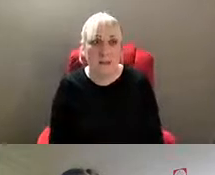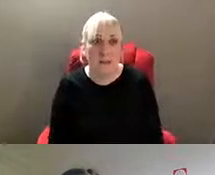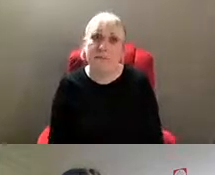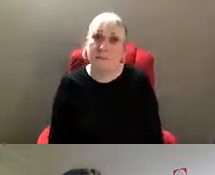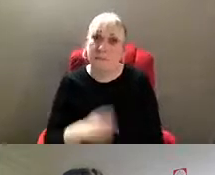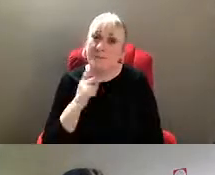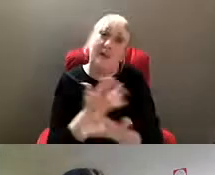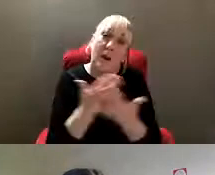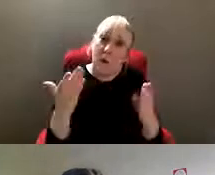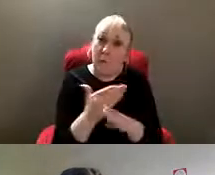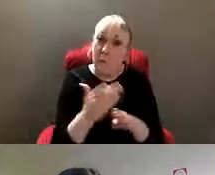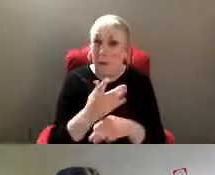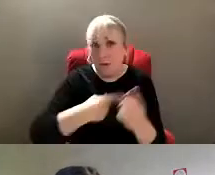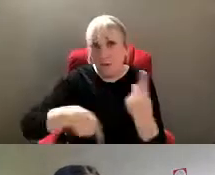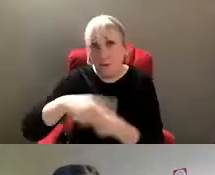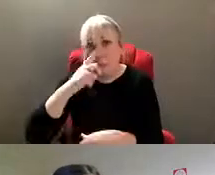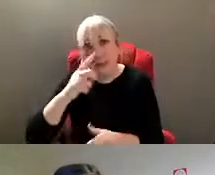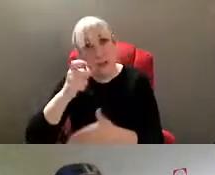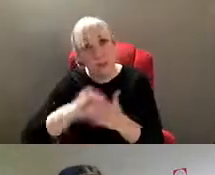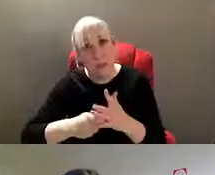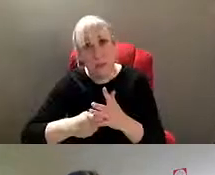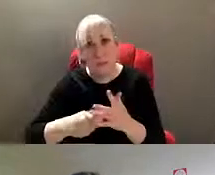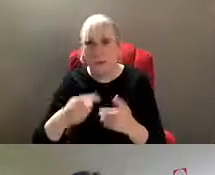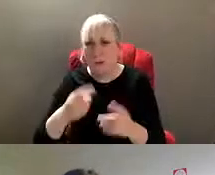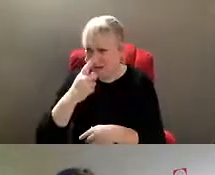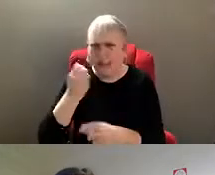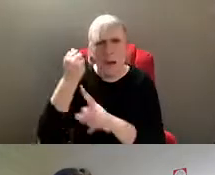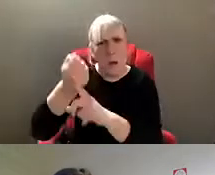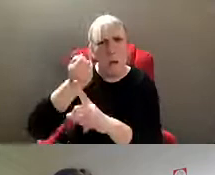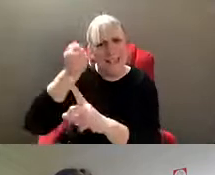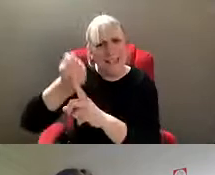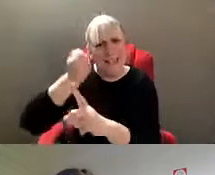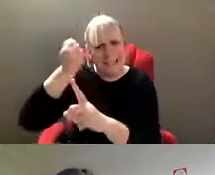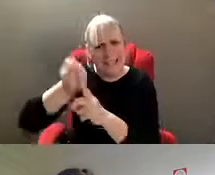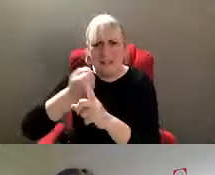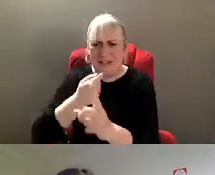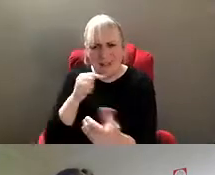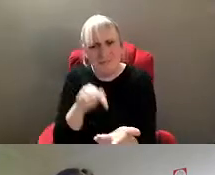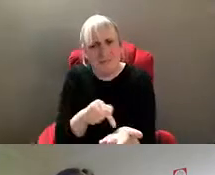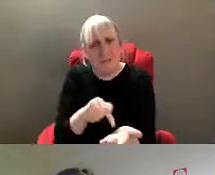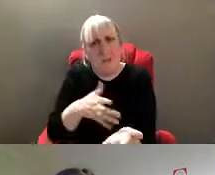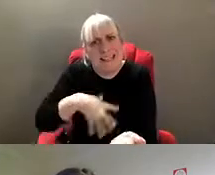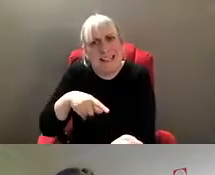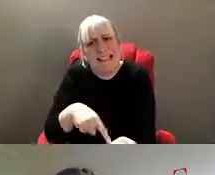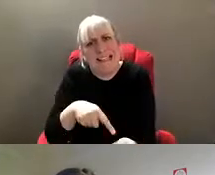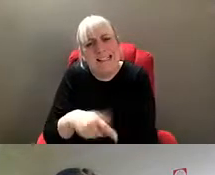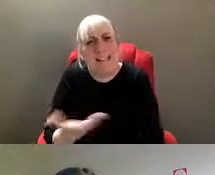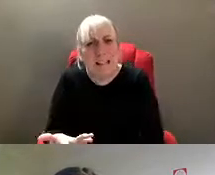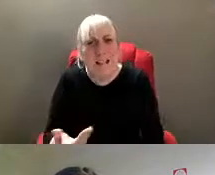that we can do in lobbying to address the needs so that we can continue with working on you know